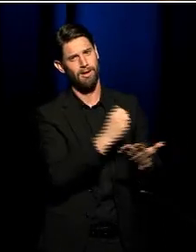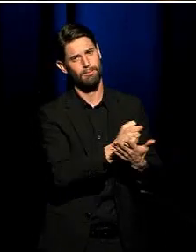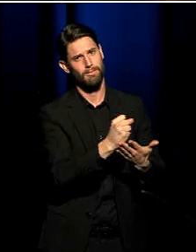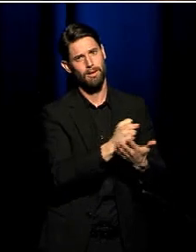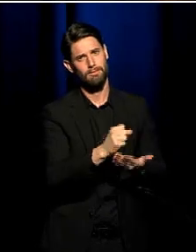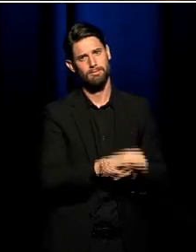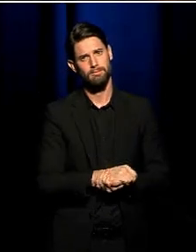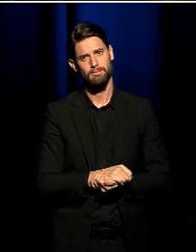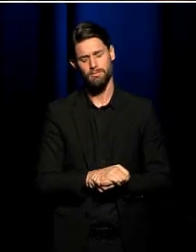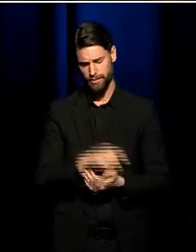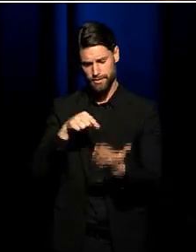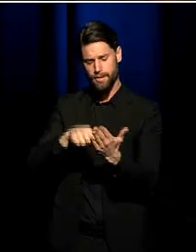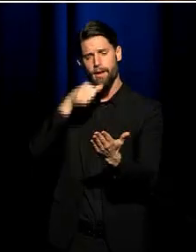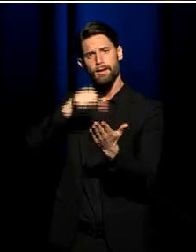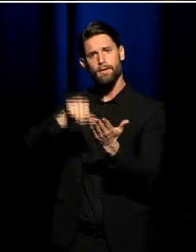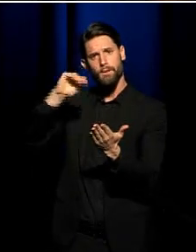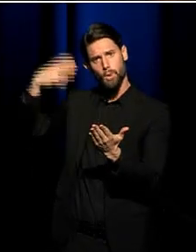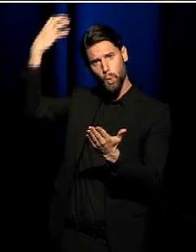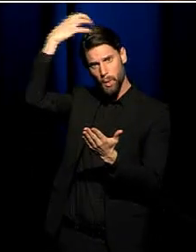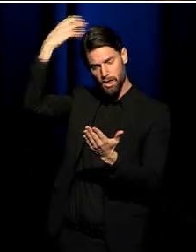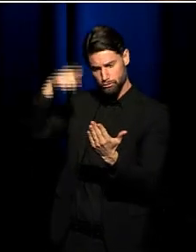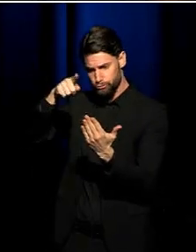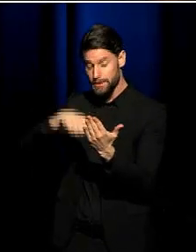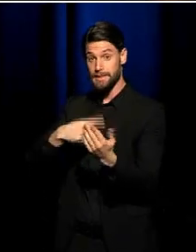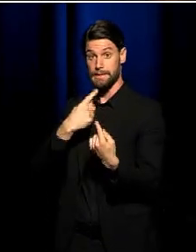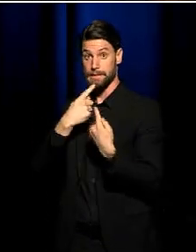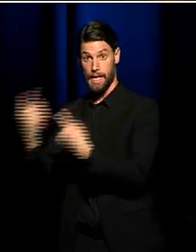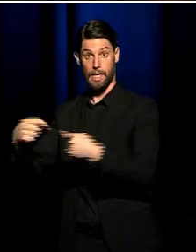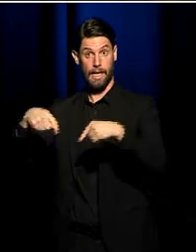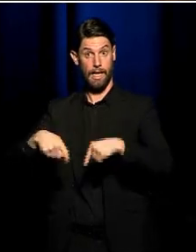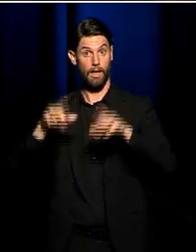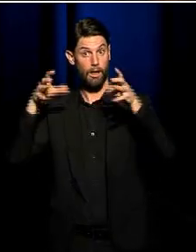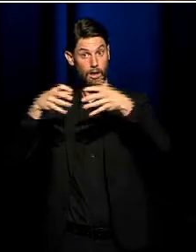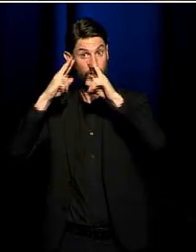regard to the multilayered nature of a person with disability’s experiences of